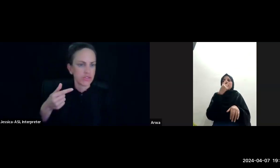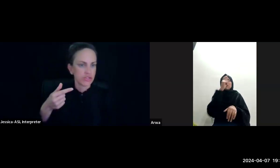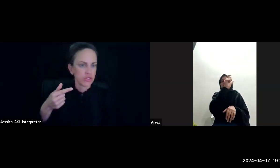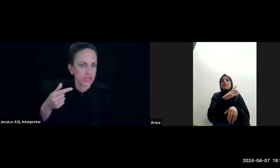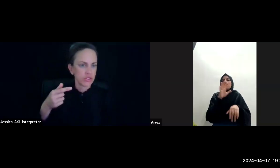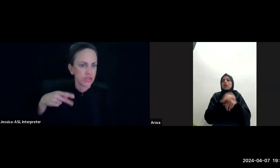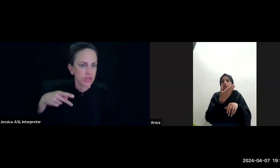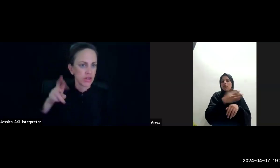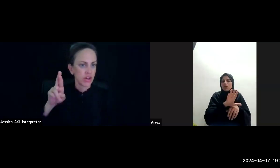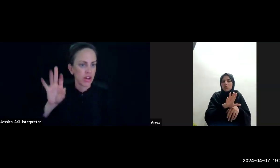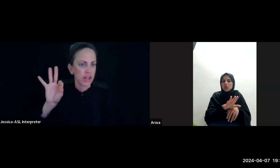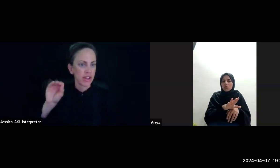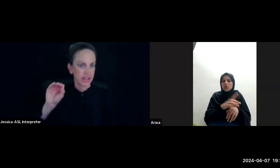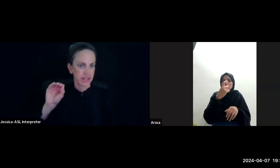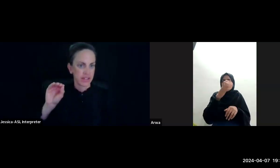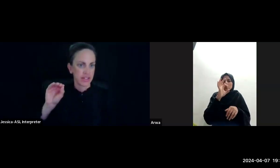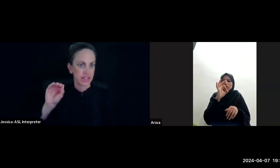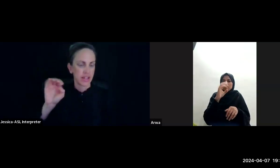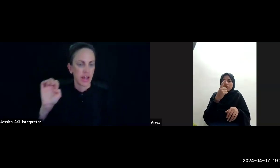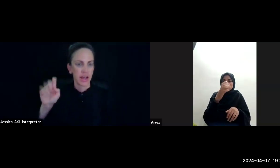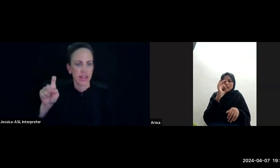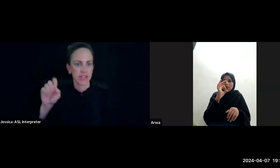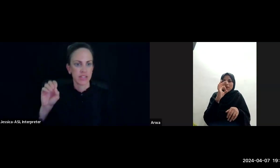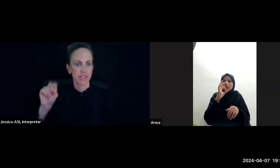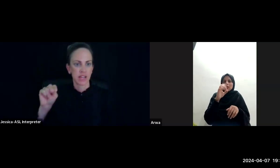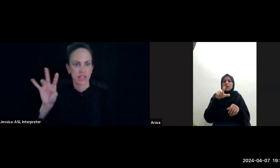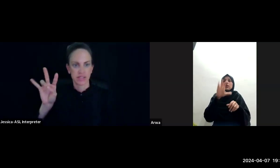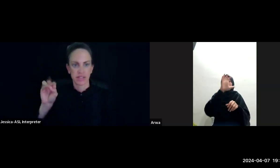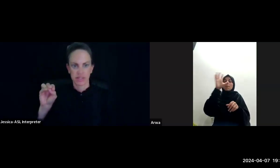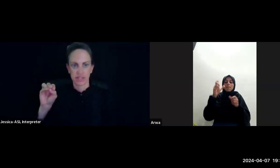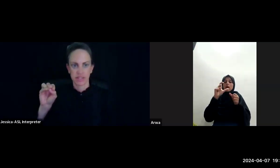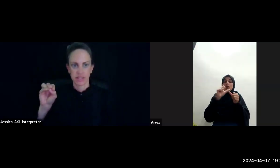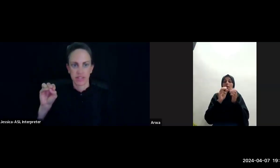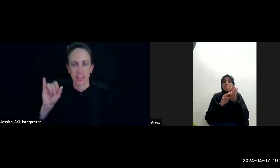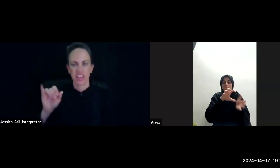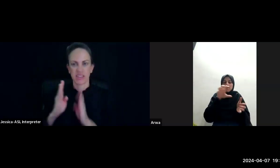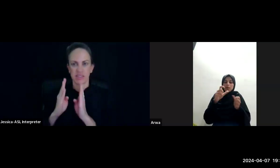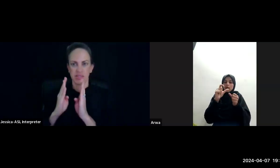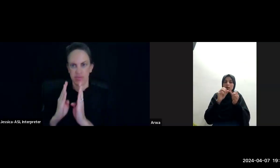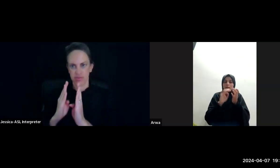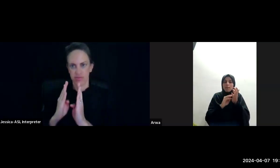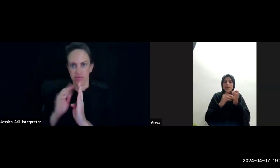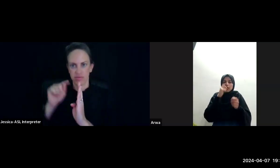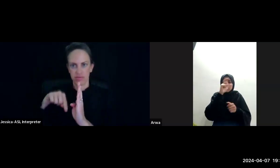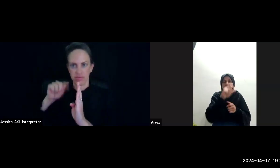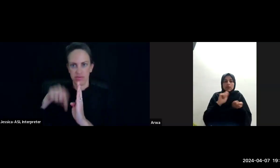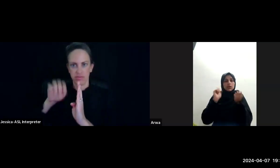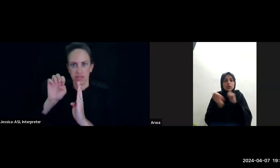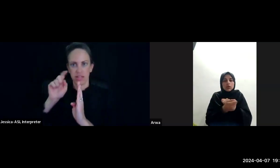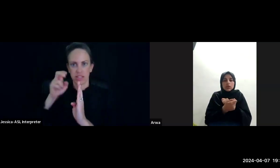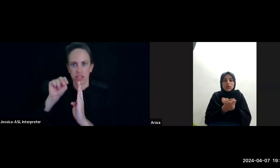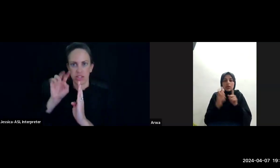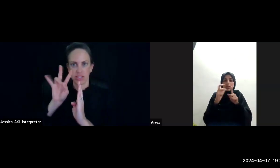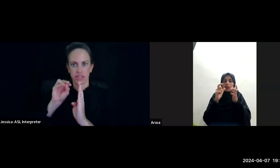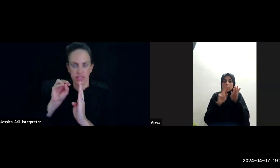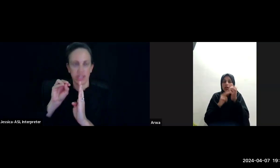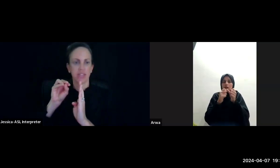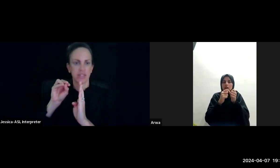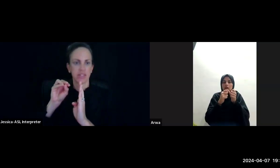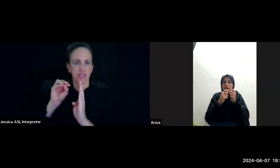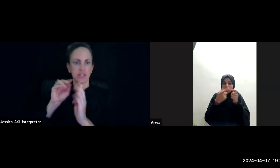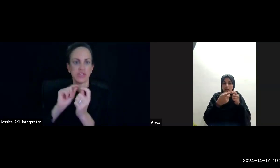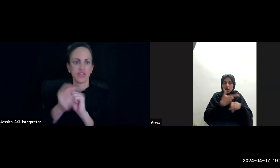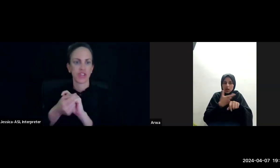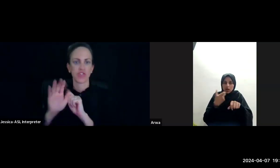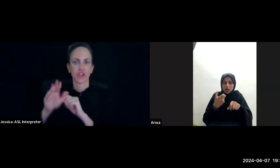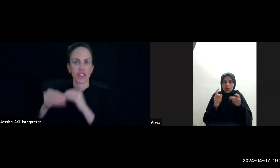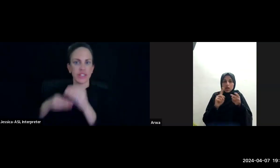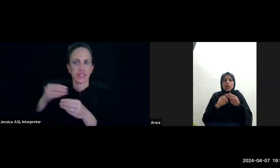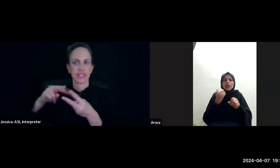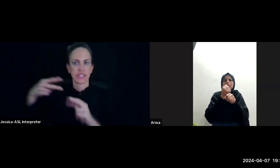This Exon 70 is a compartment I said where she had a change from DNA letter C to T, glycine